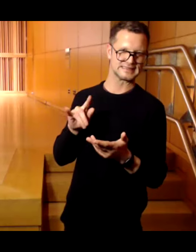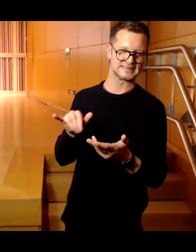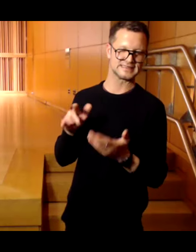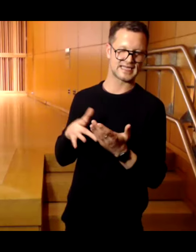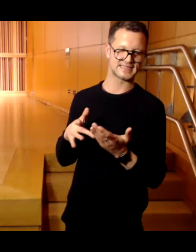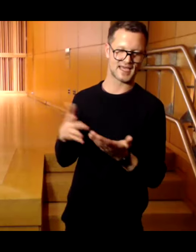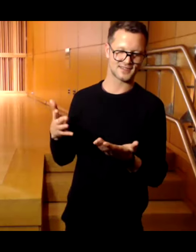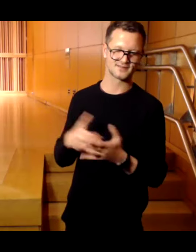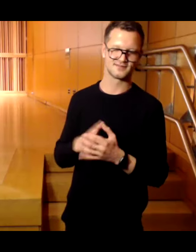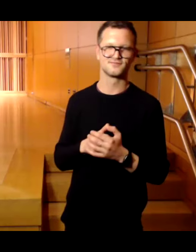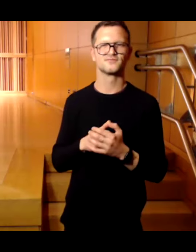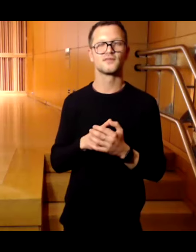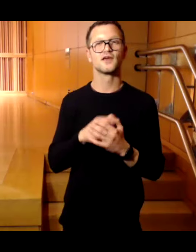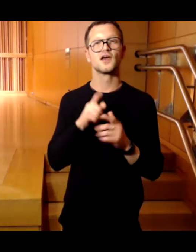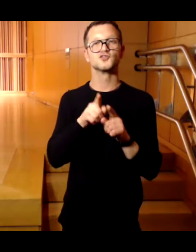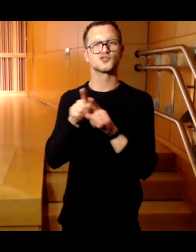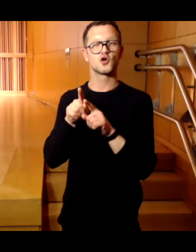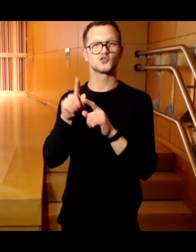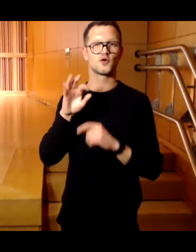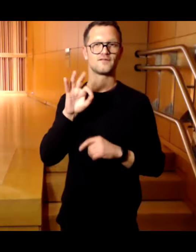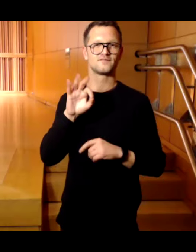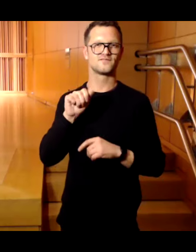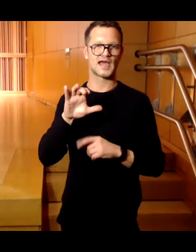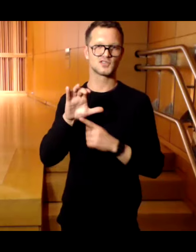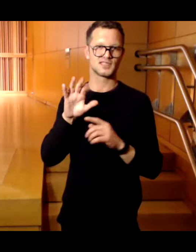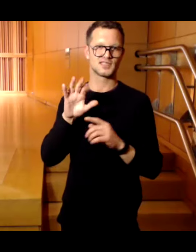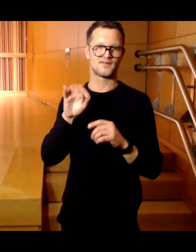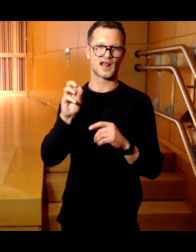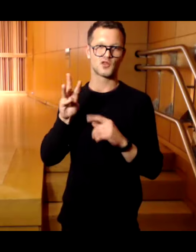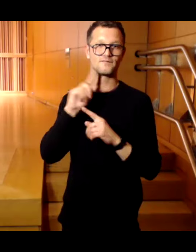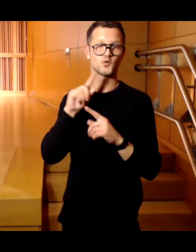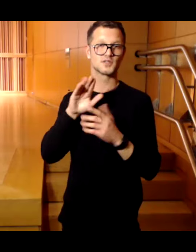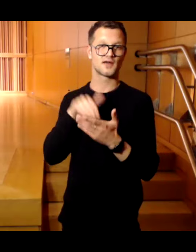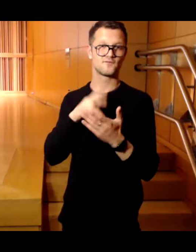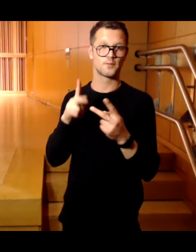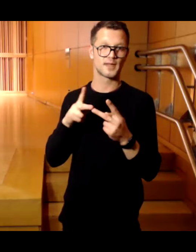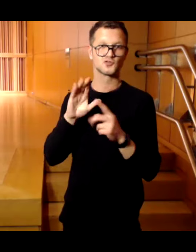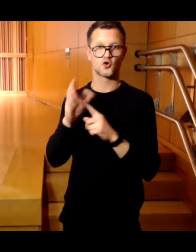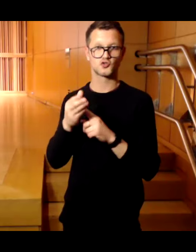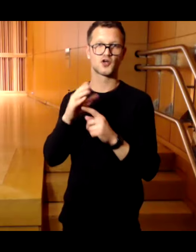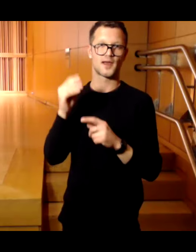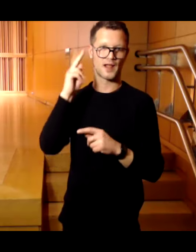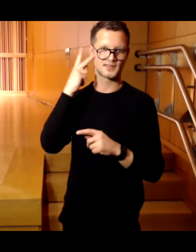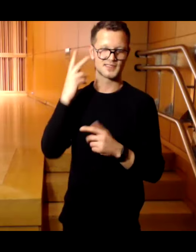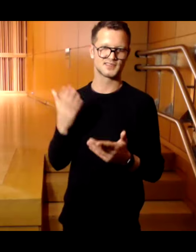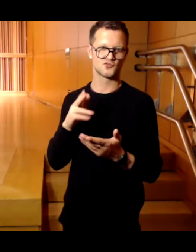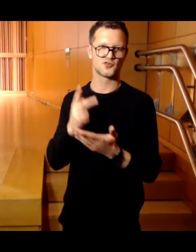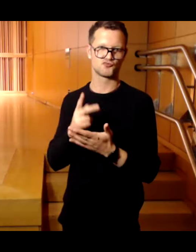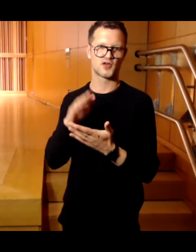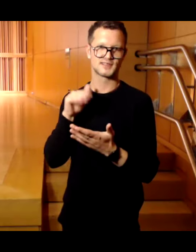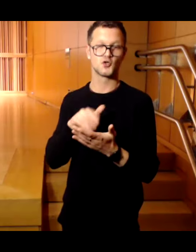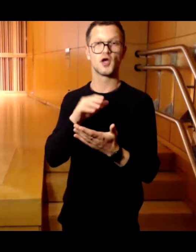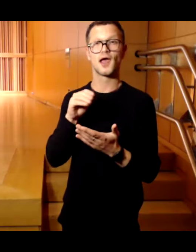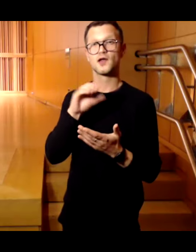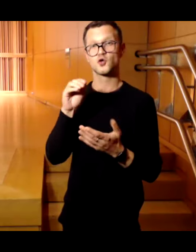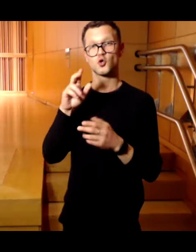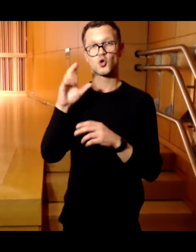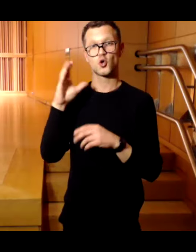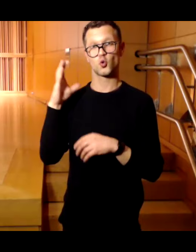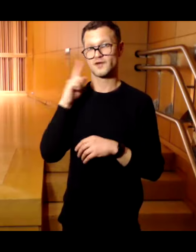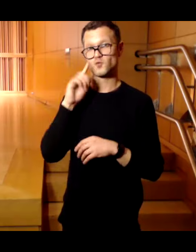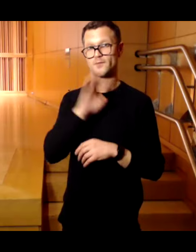She's also a faculty fellow at the Center for Place, Culture, and Politics here at the Grad Center, and the co-chair of the Board of Directors at CLAGS.